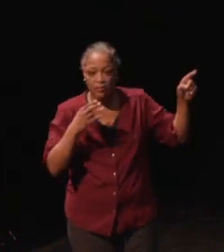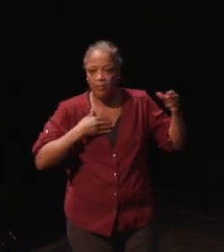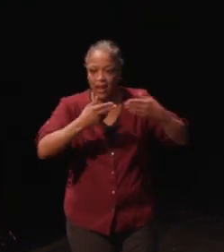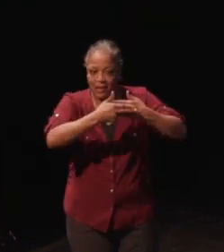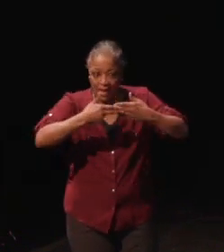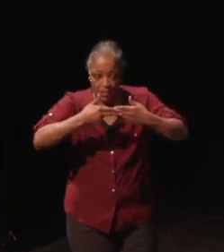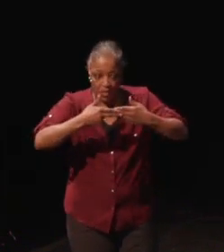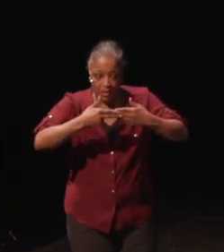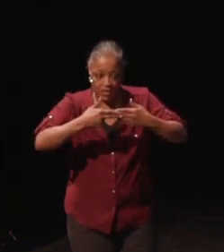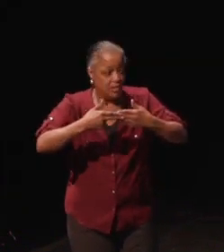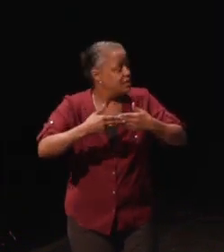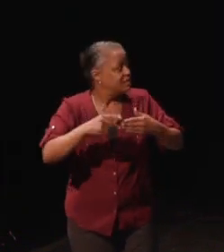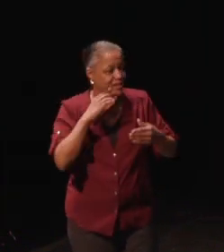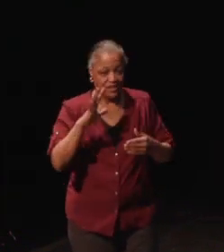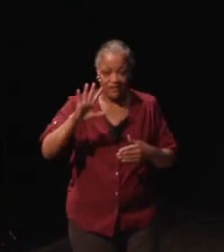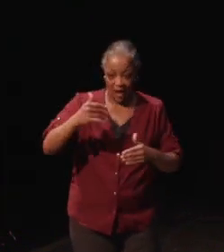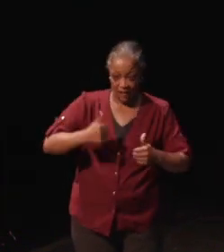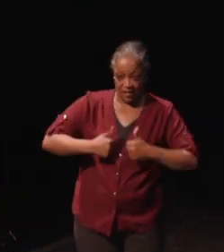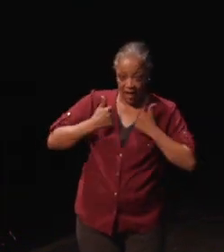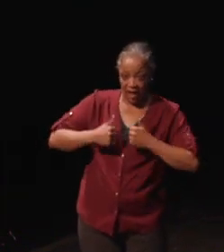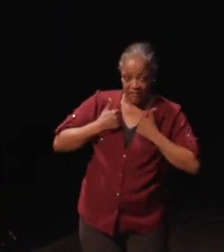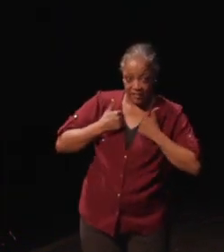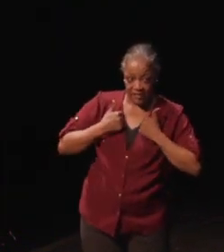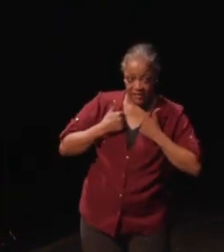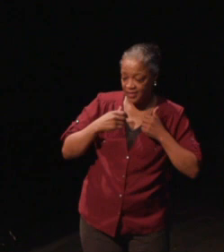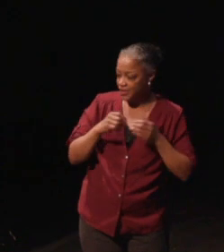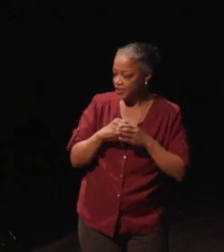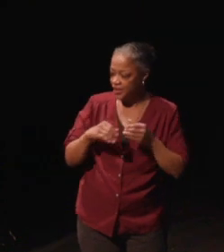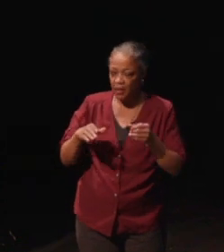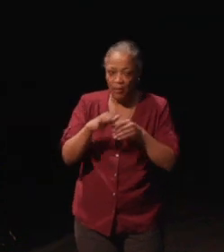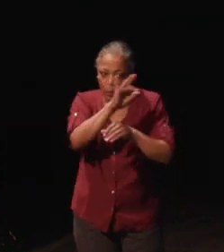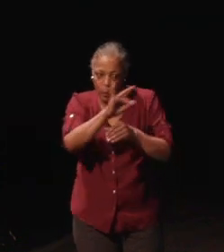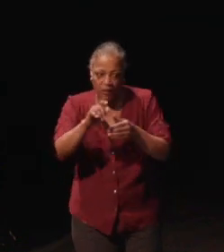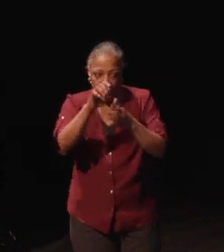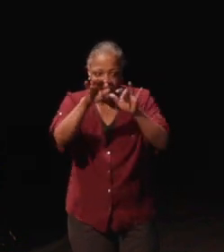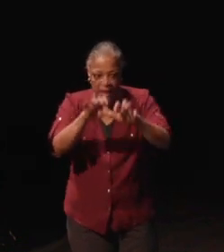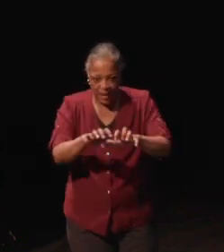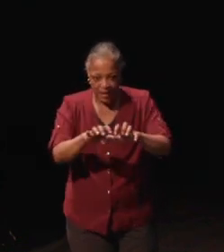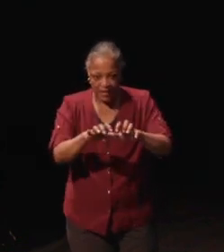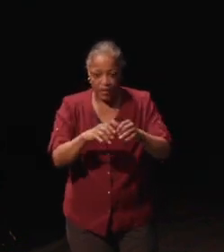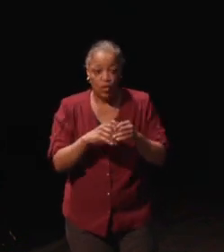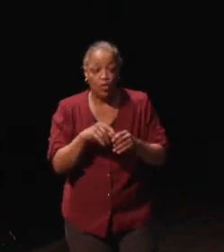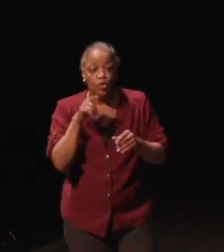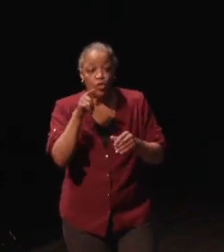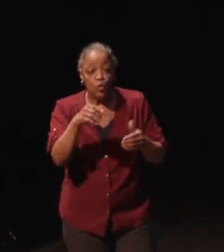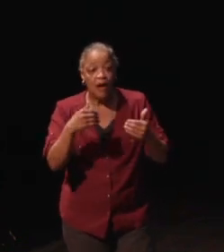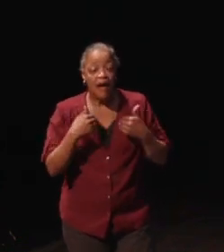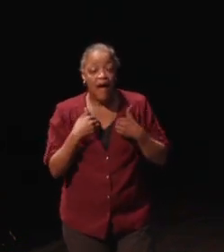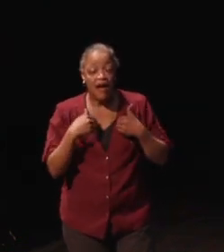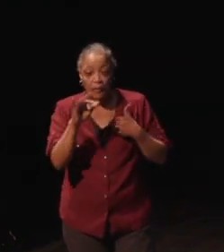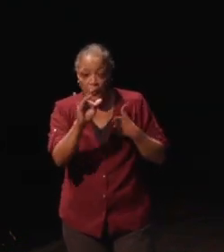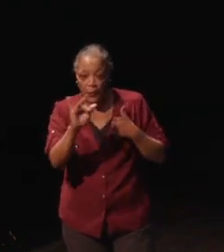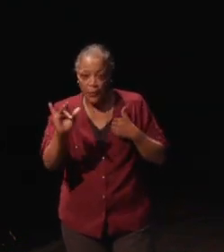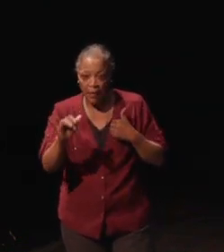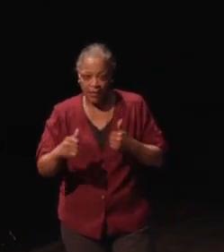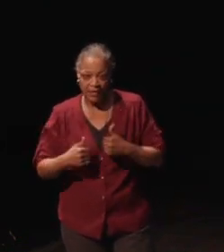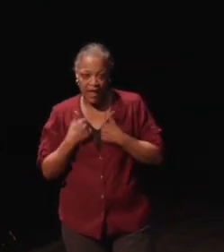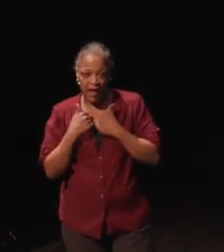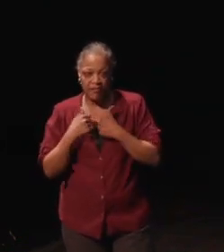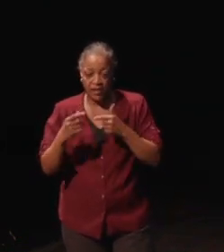it says five lives in this case and you just do a fill in the blanks sort of thing where you say, "You have blank lives" and then at run time,